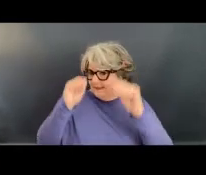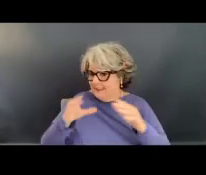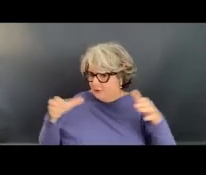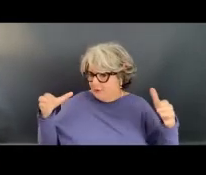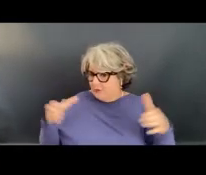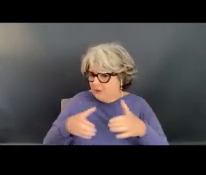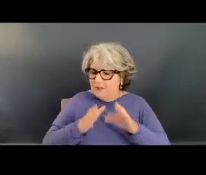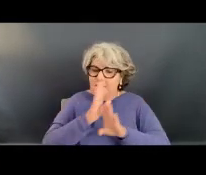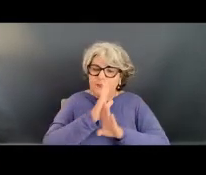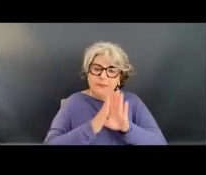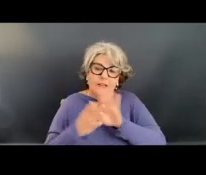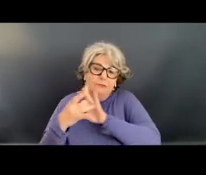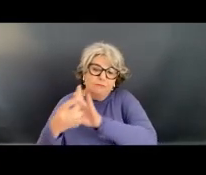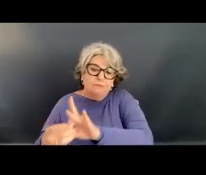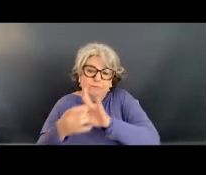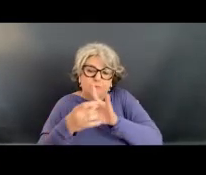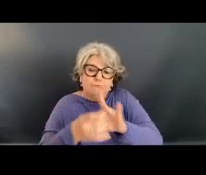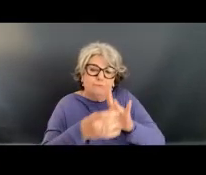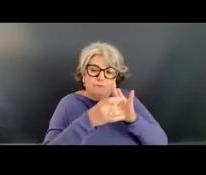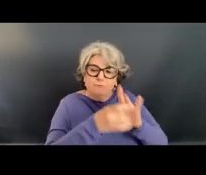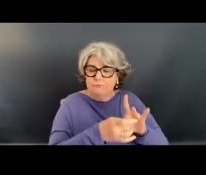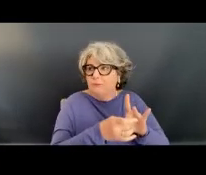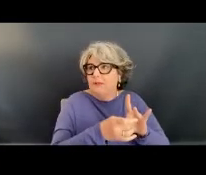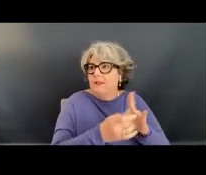relationships in their early years and feel supported.